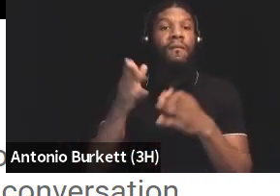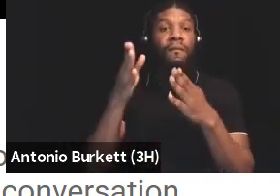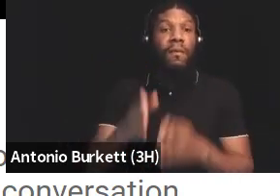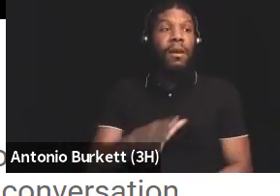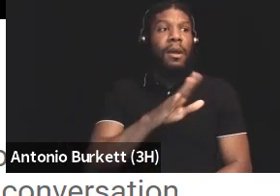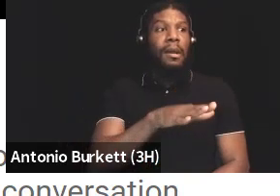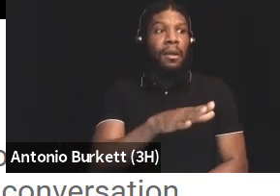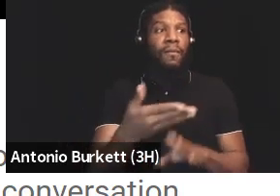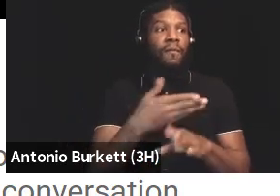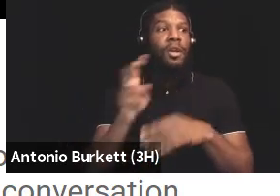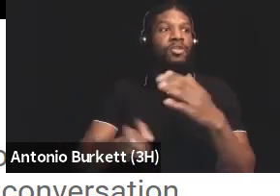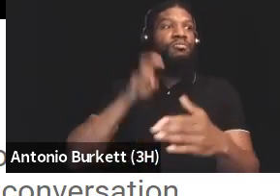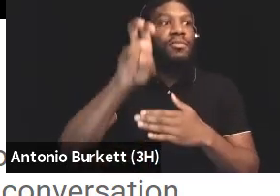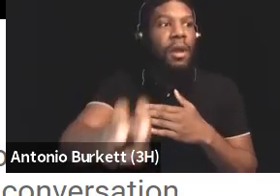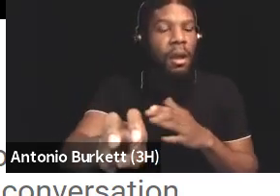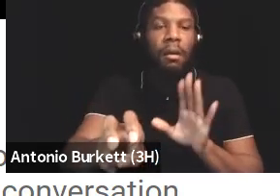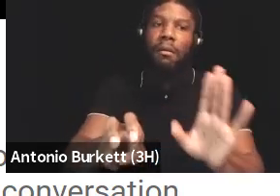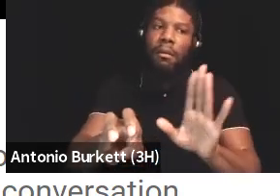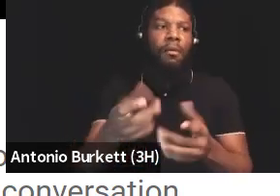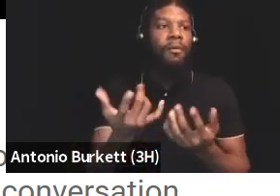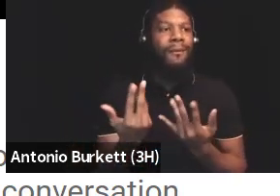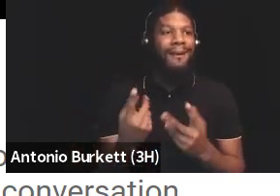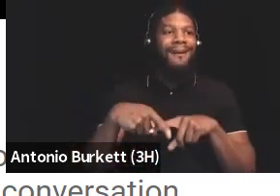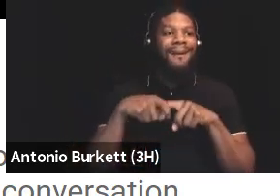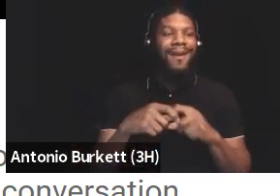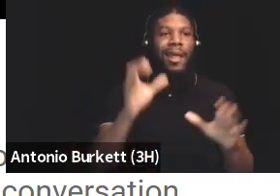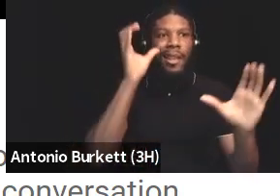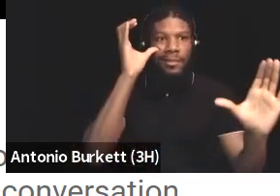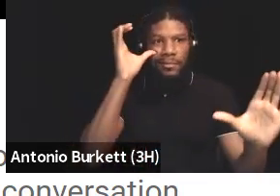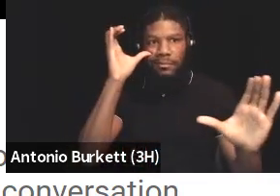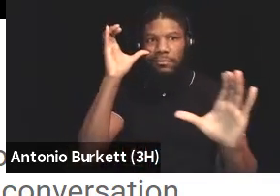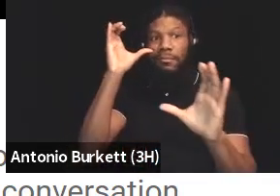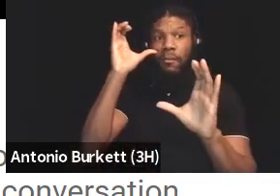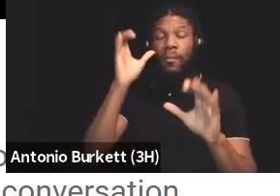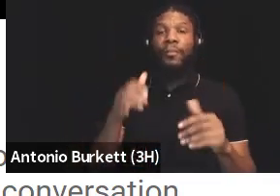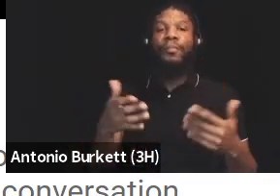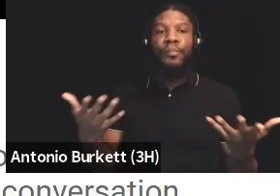sit back and listen. And so, one thing that I did, and you know, I don't know if you can kind